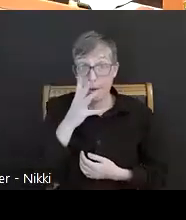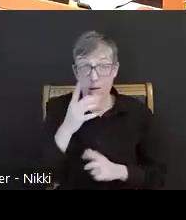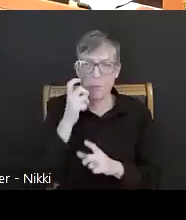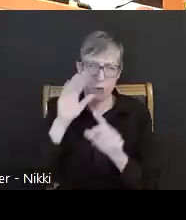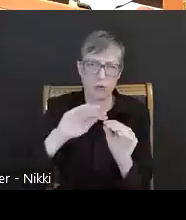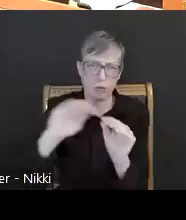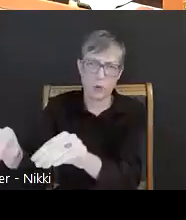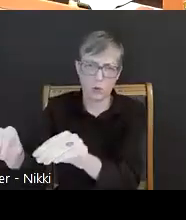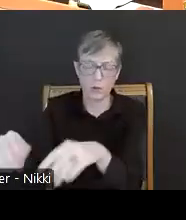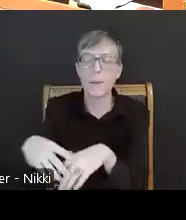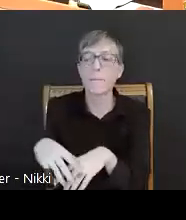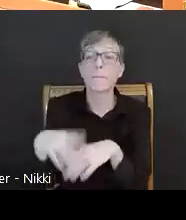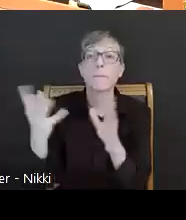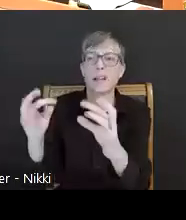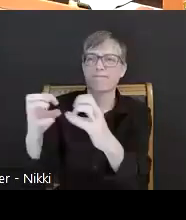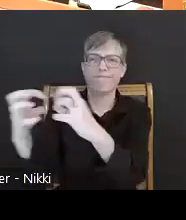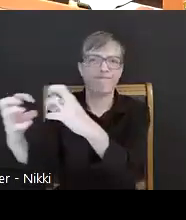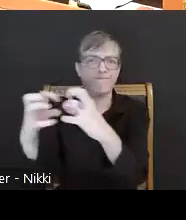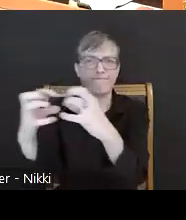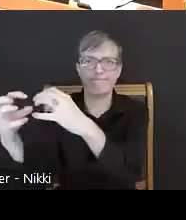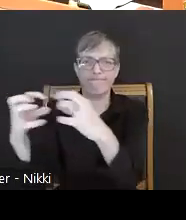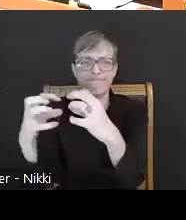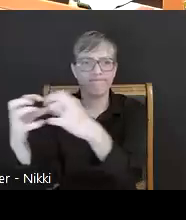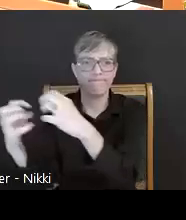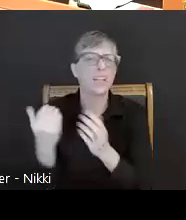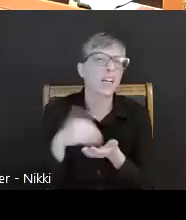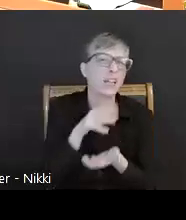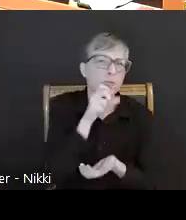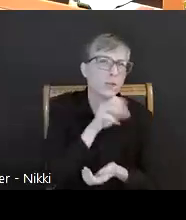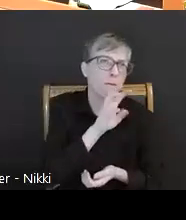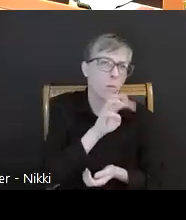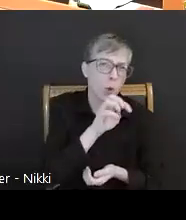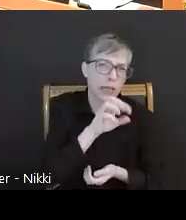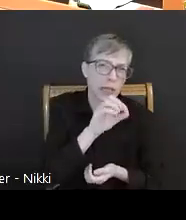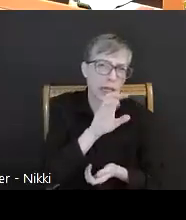with at the time so again she was four years old her mom was maybe around 65 and there was a lot of